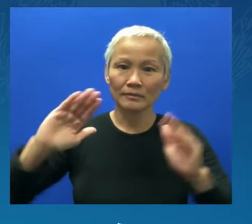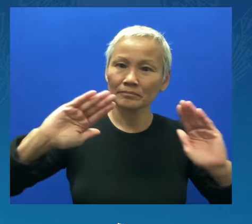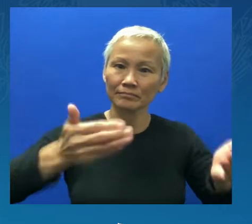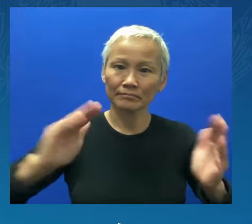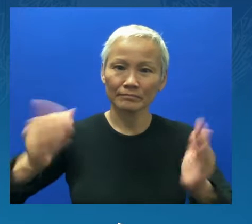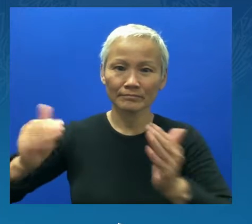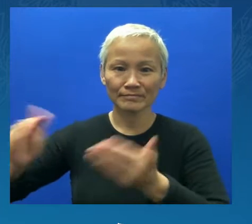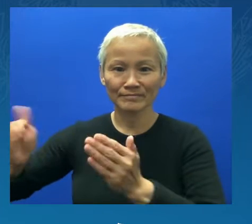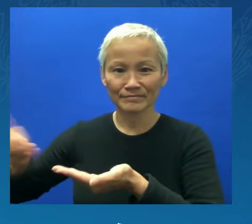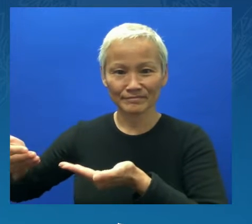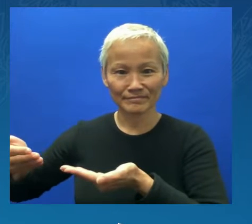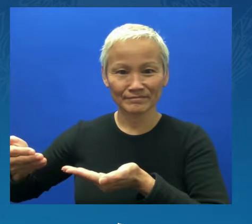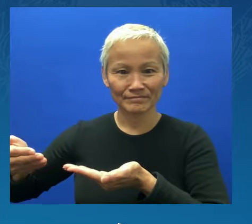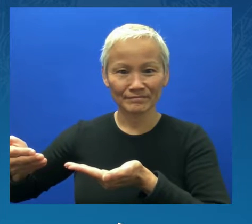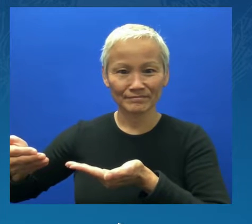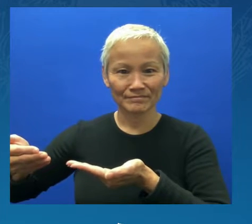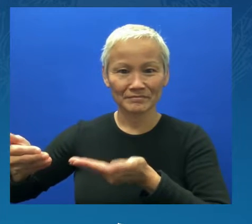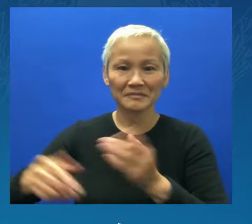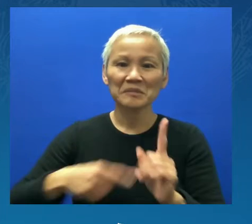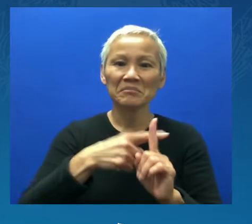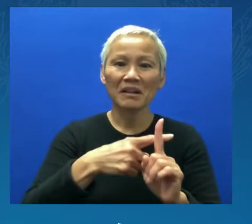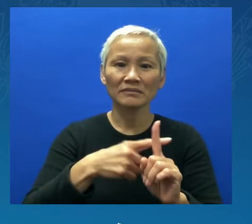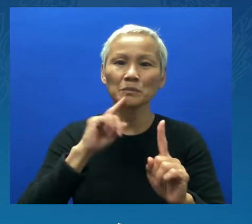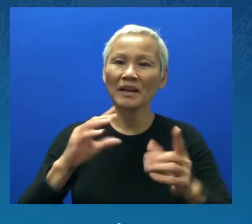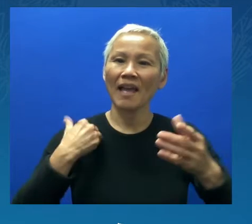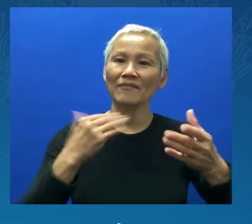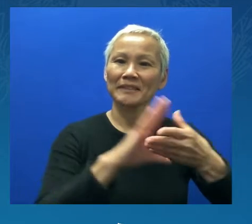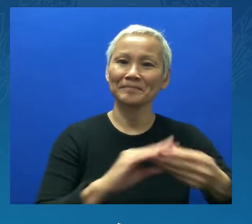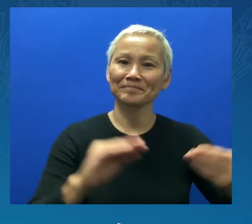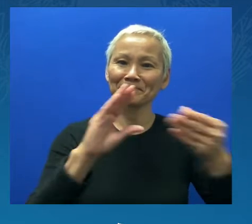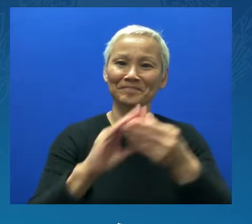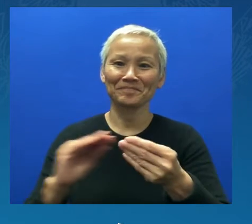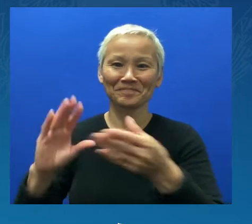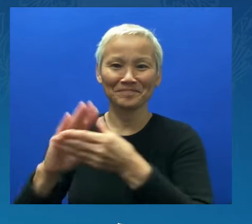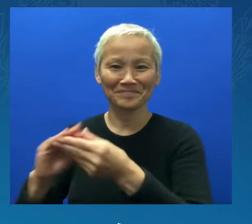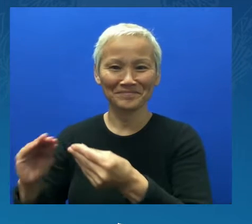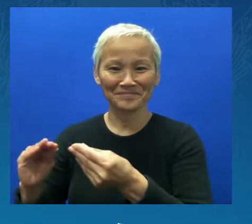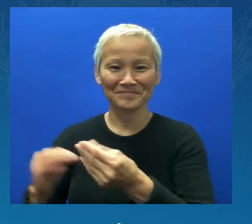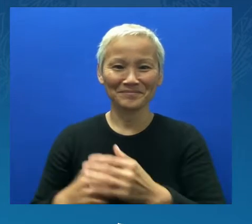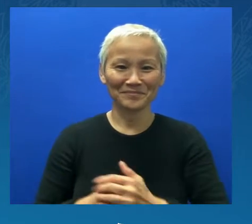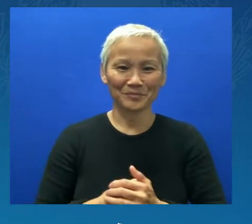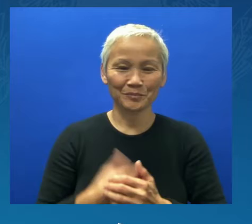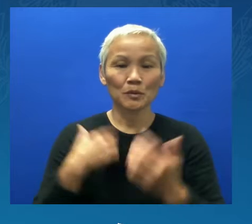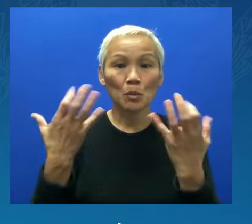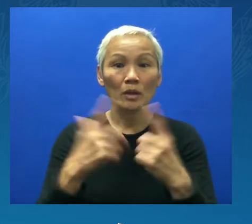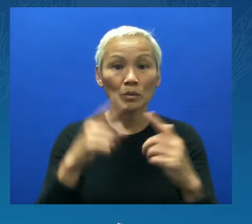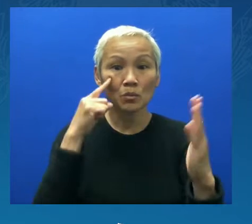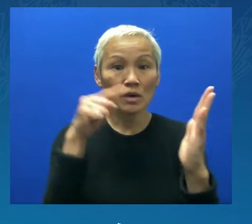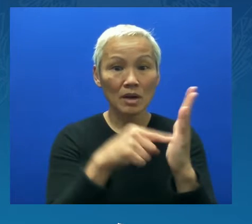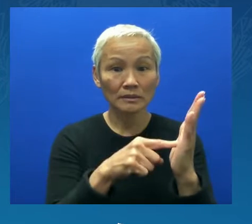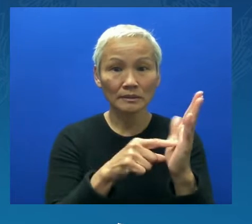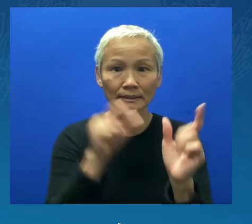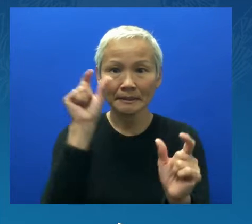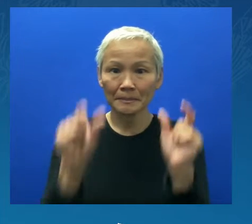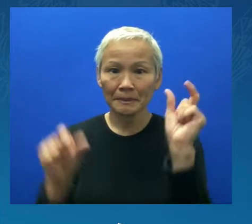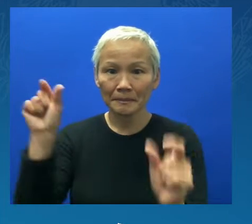and I'd like to recognize some folks. Now I know that I can't see all of you, even with my glasses.